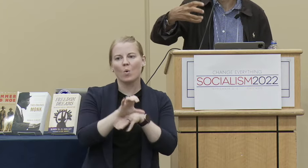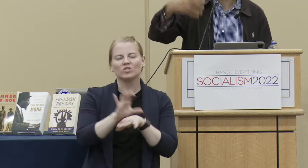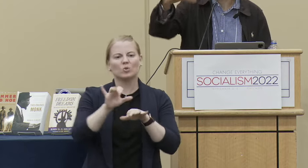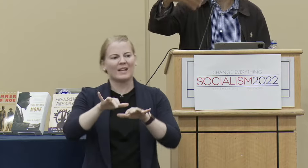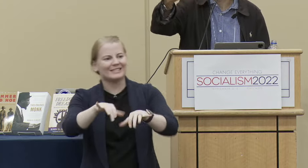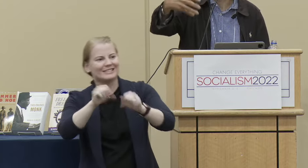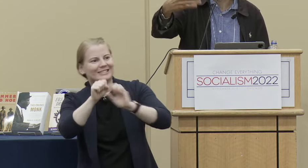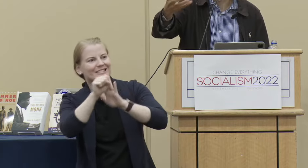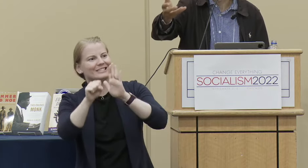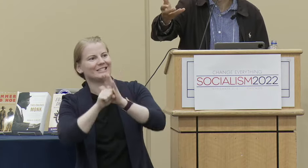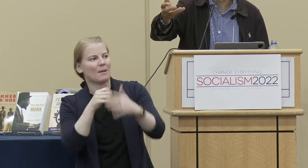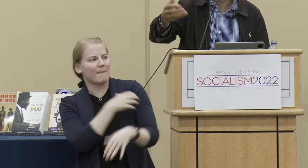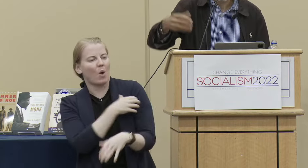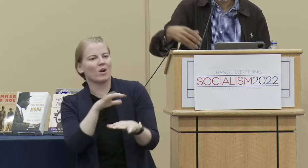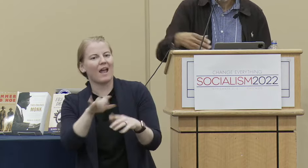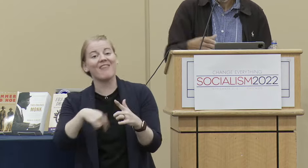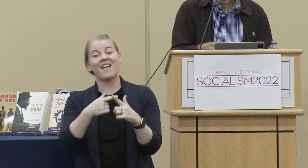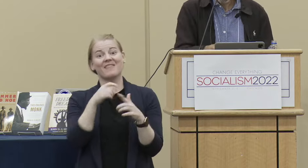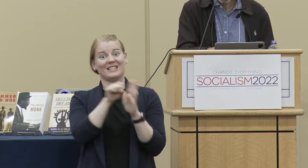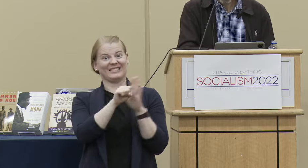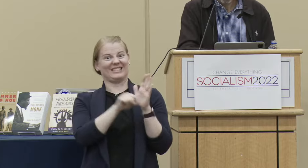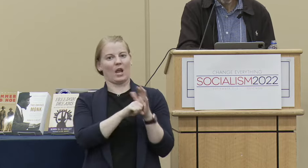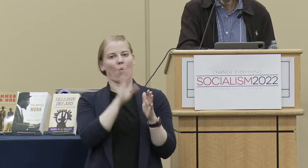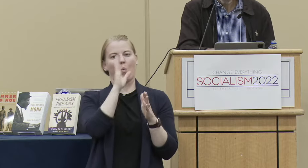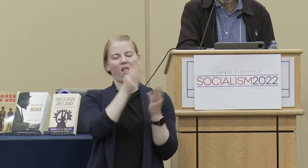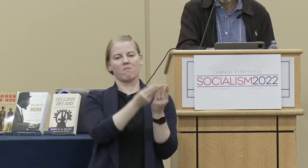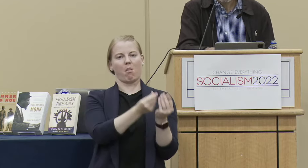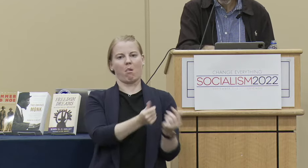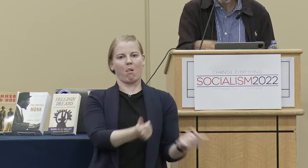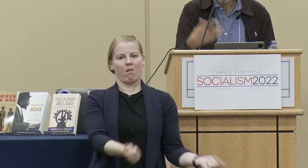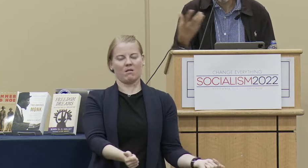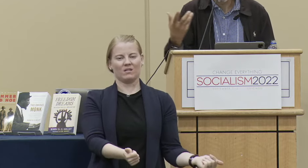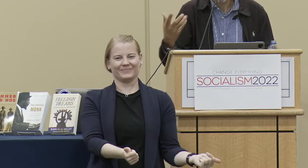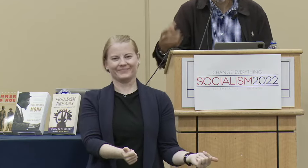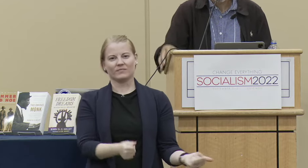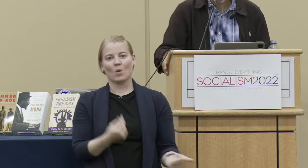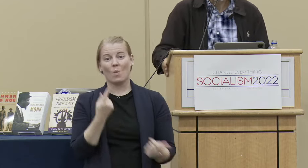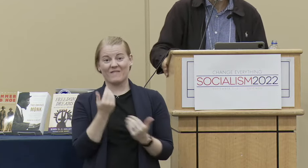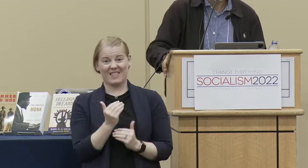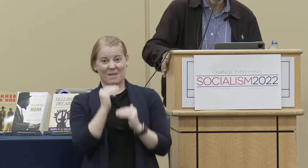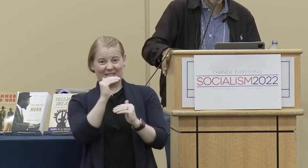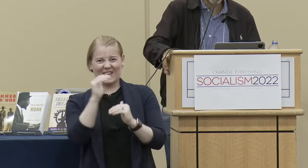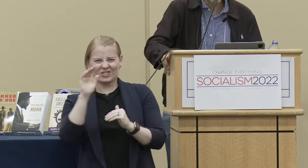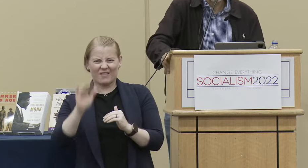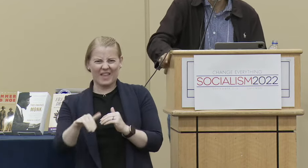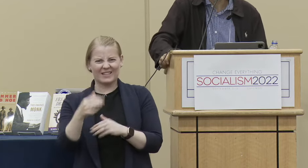forces, after that, you can sort of see state power, create a socialist state, and eventually the state will